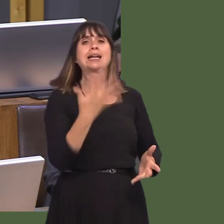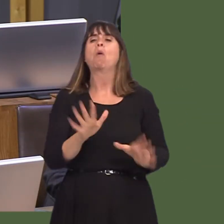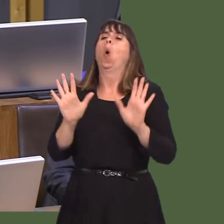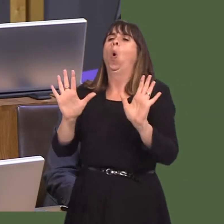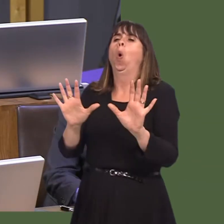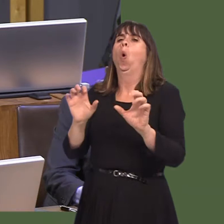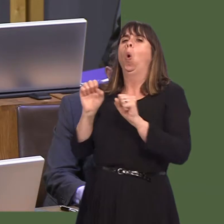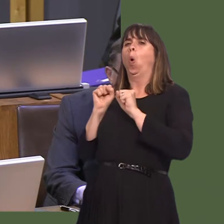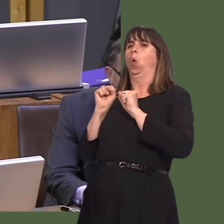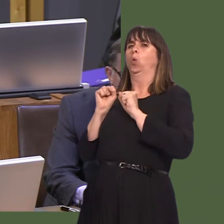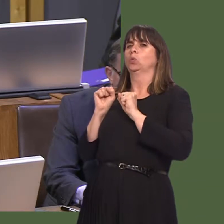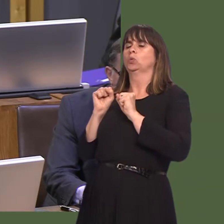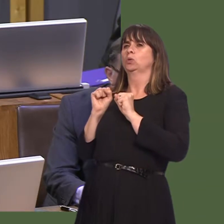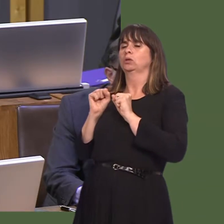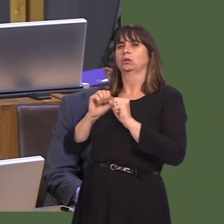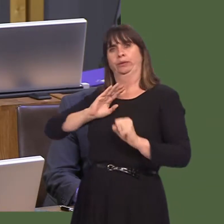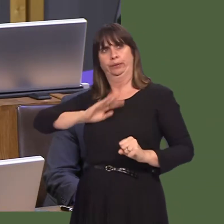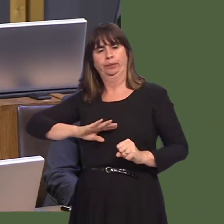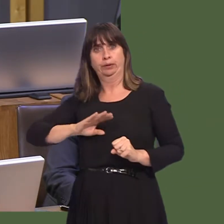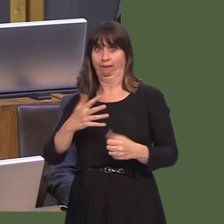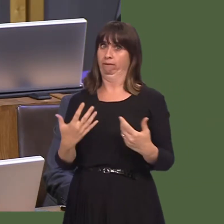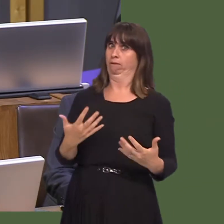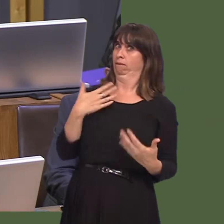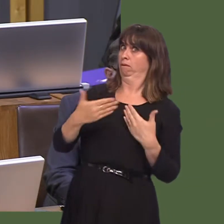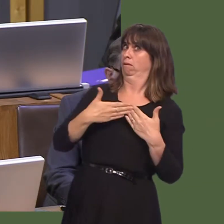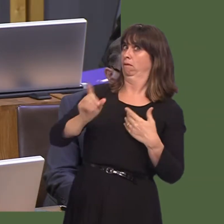At a time when we're trying to get people out of their cars and we have the active travel